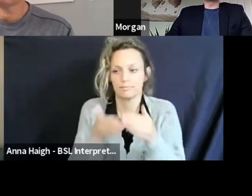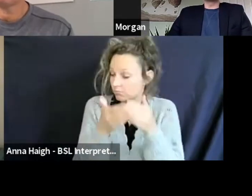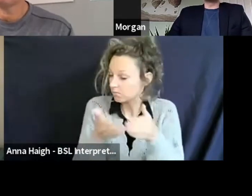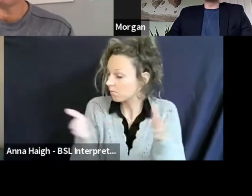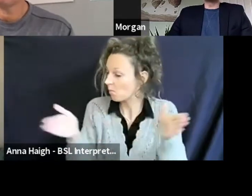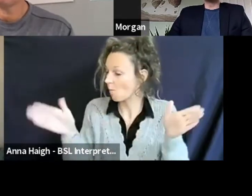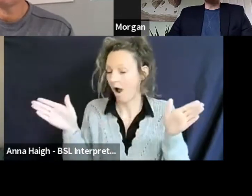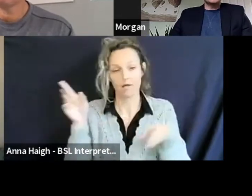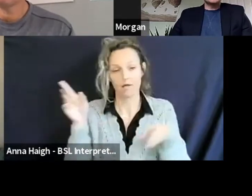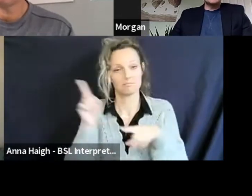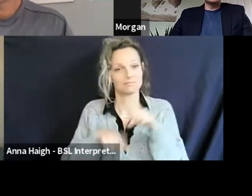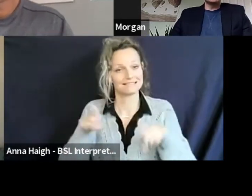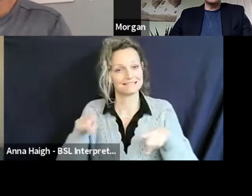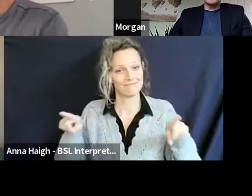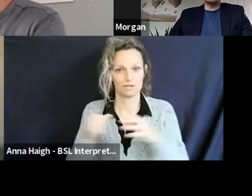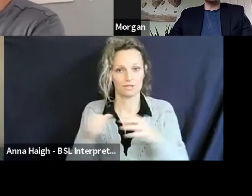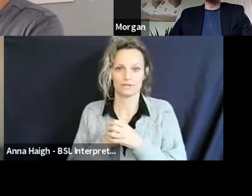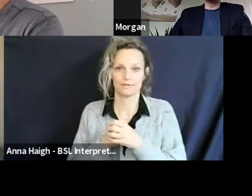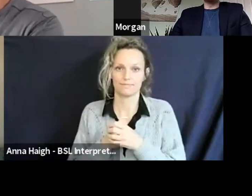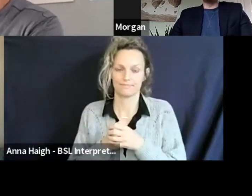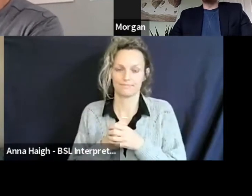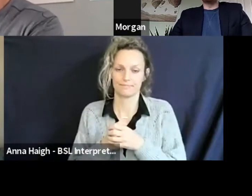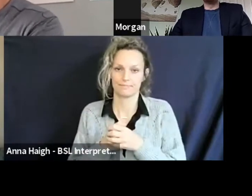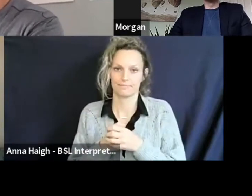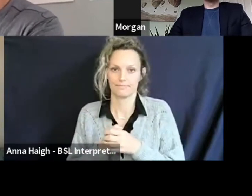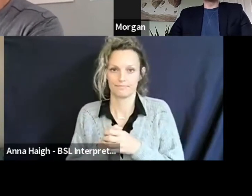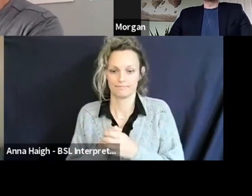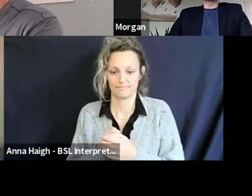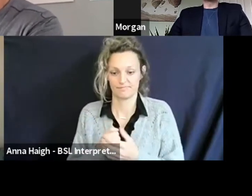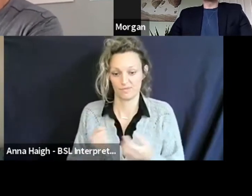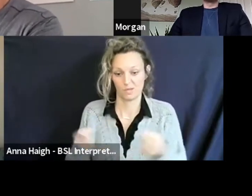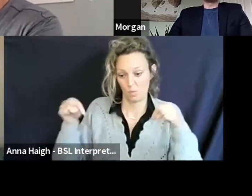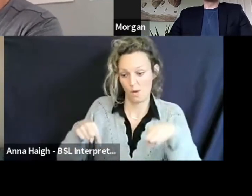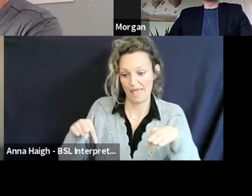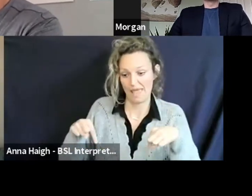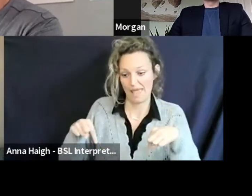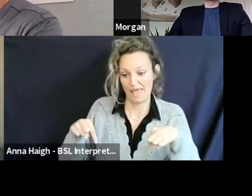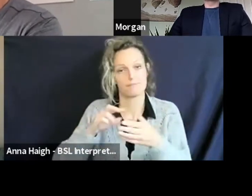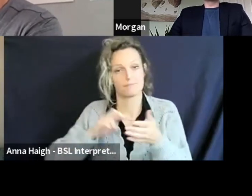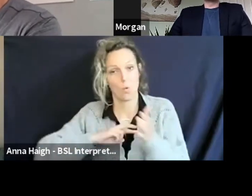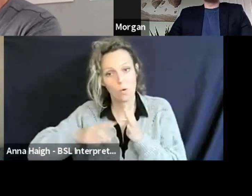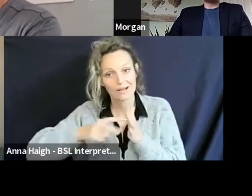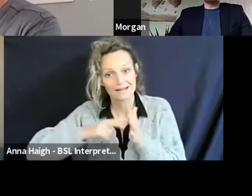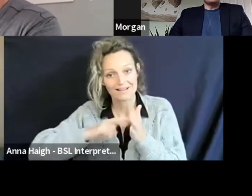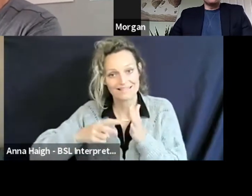By mentioning there's 24 professions, there's also countless different career paths available to people in HMRC and the wider civil service.